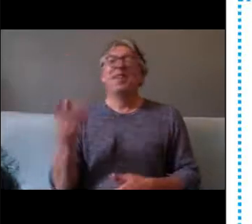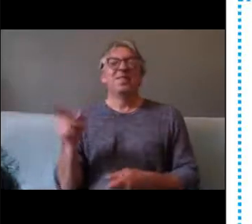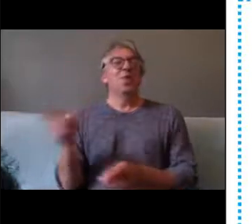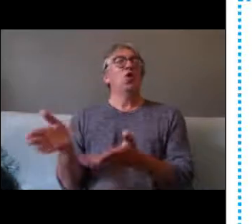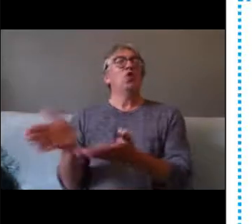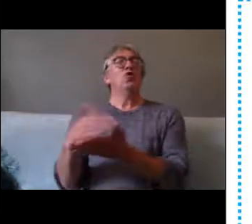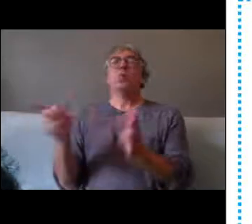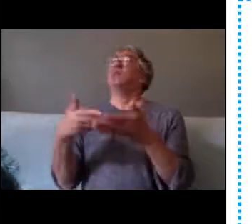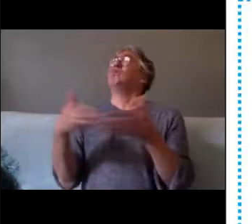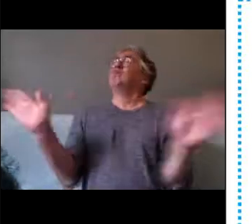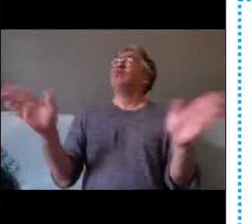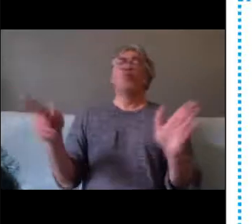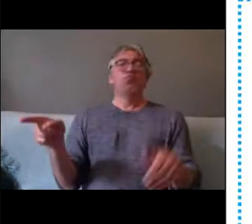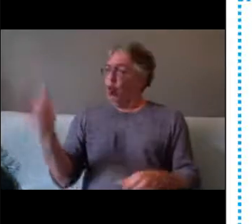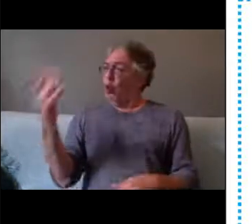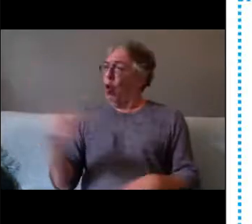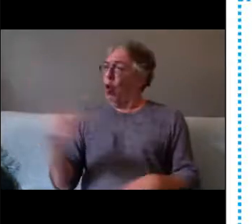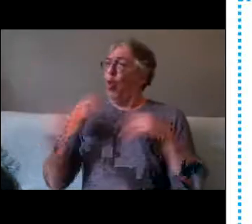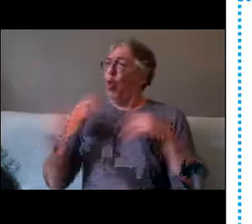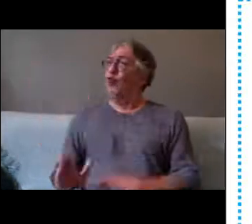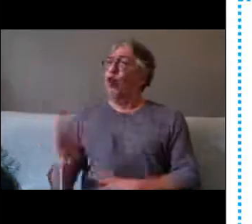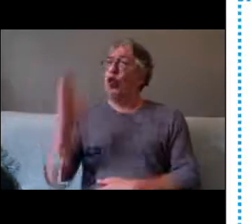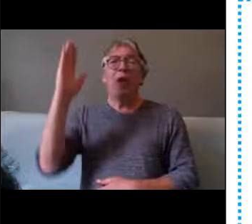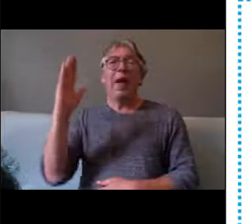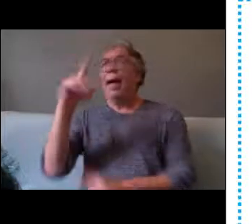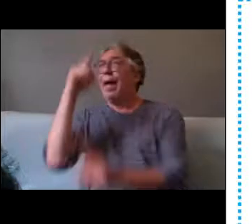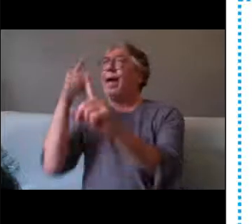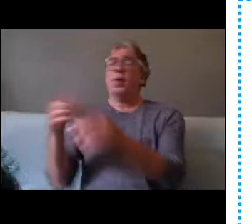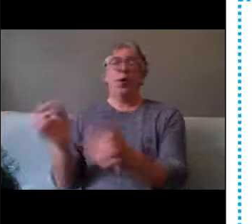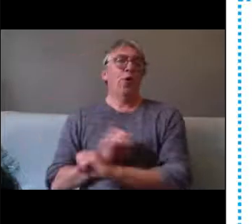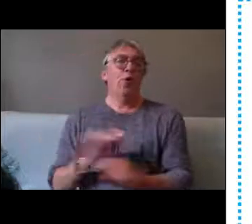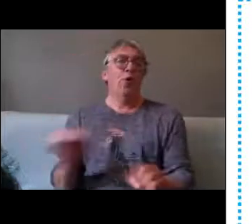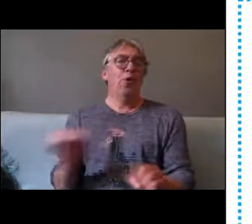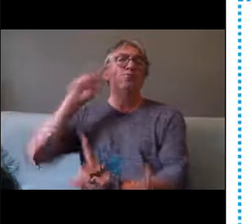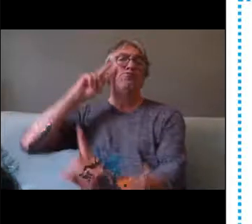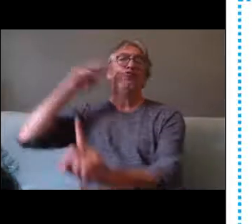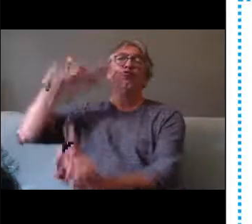basically there is nobody monitoring what you are doing.